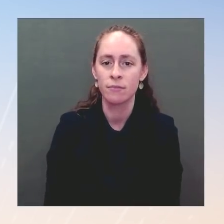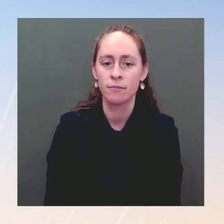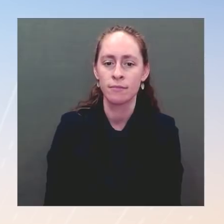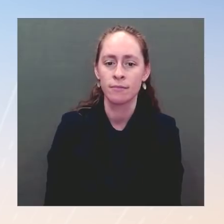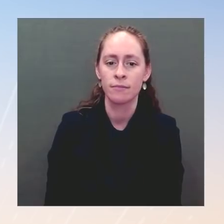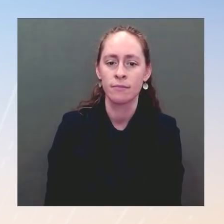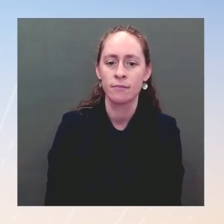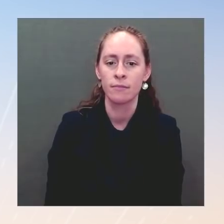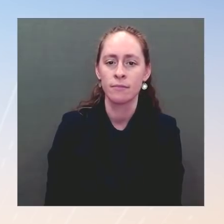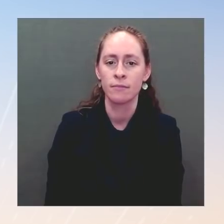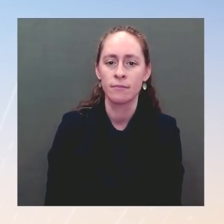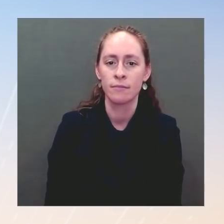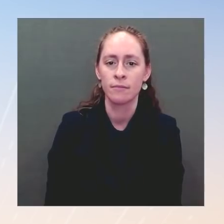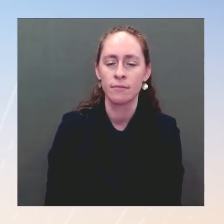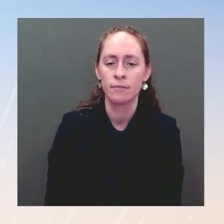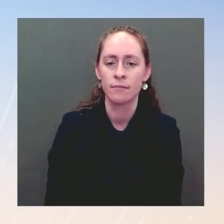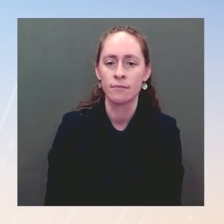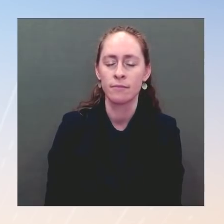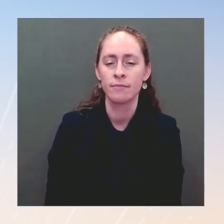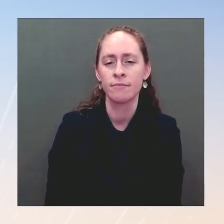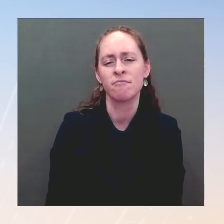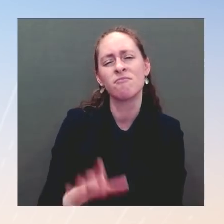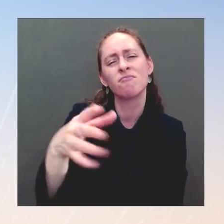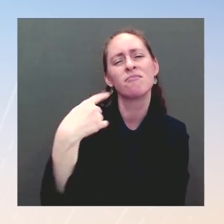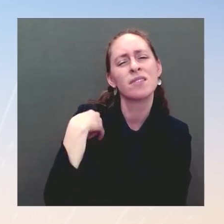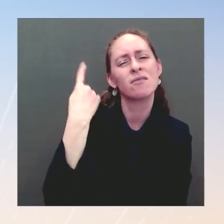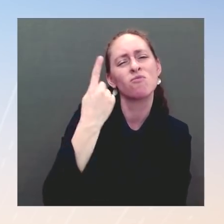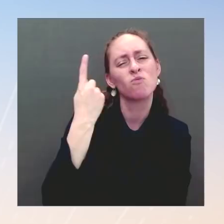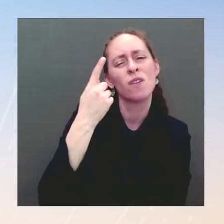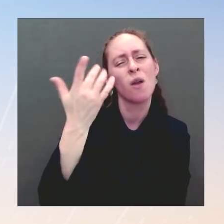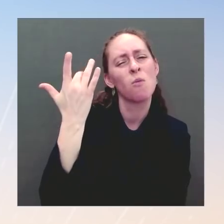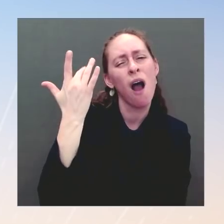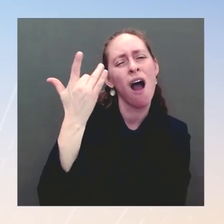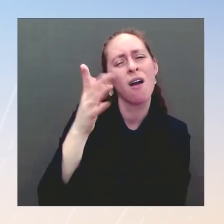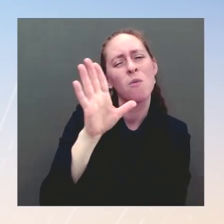why wouldn't have that been effective? Why is this approach -- Ms. Psaki: Because we felt working in coordination